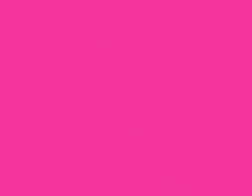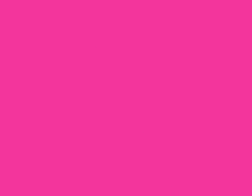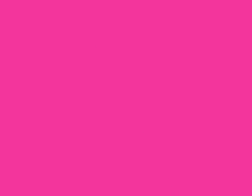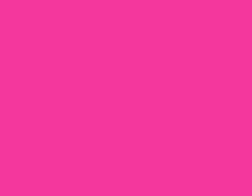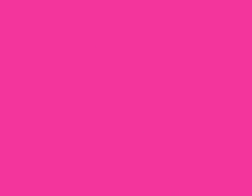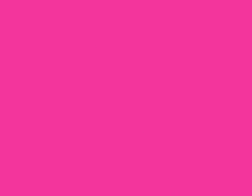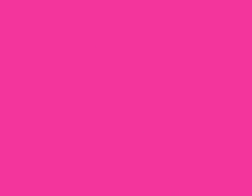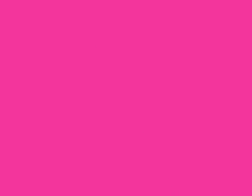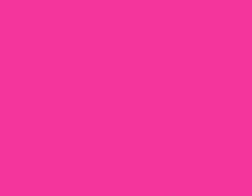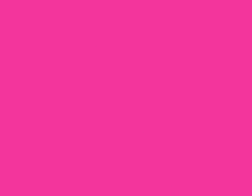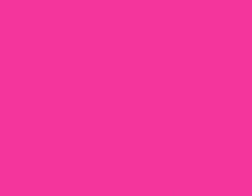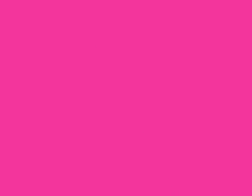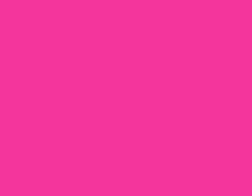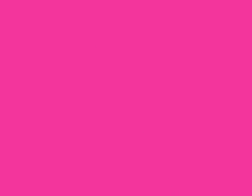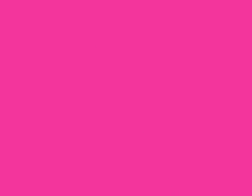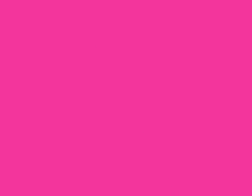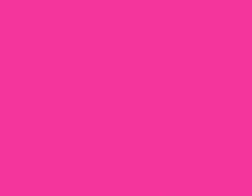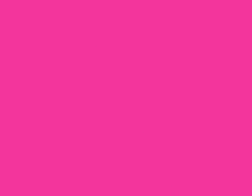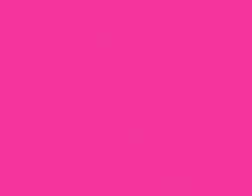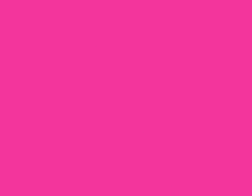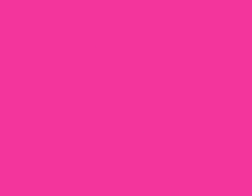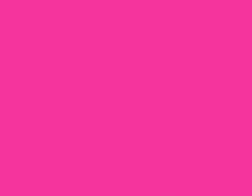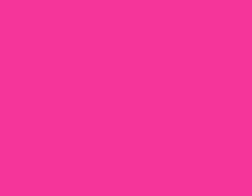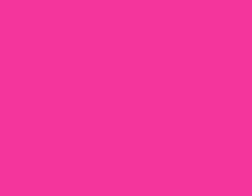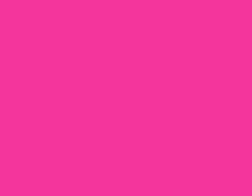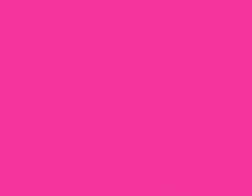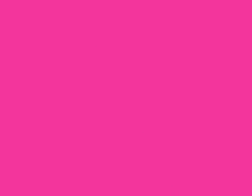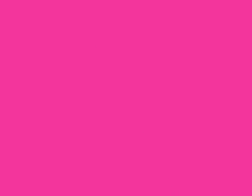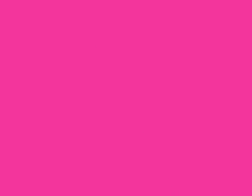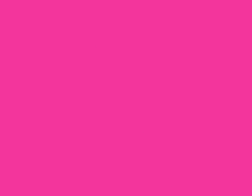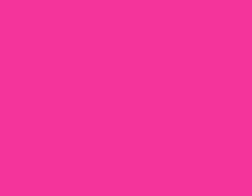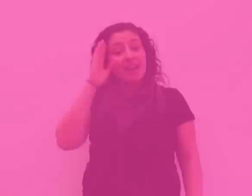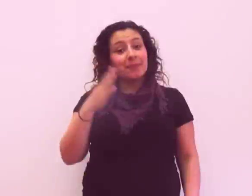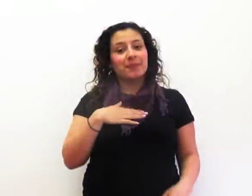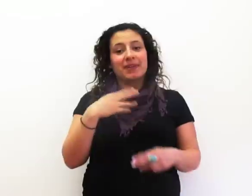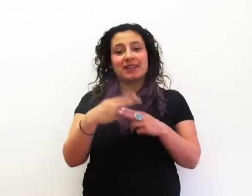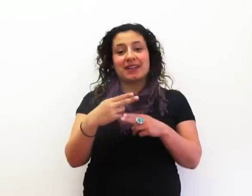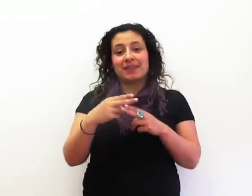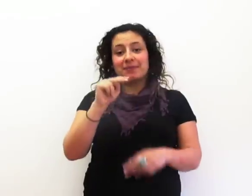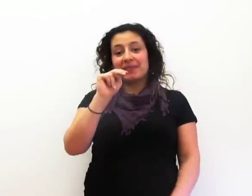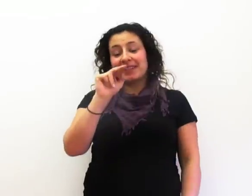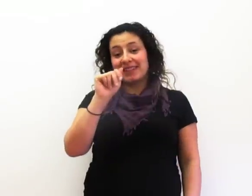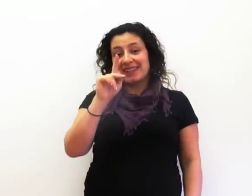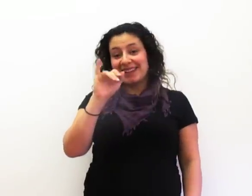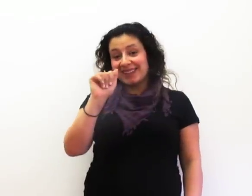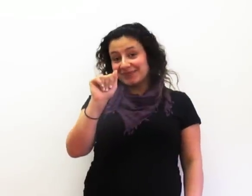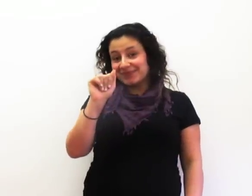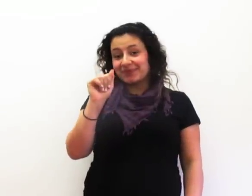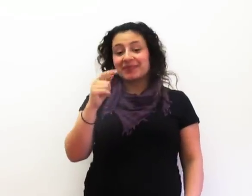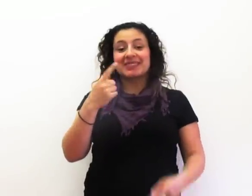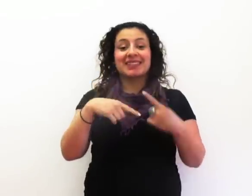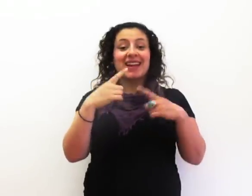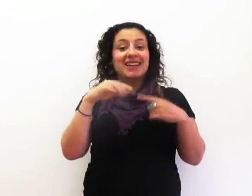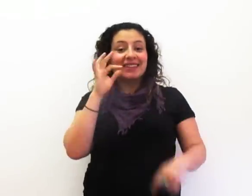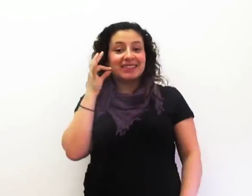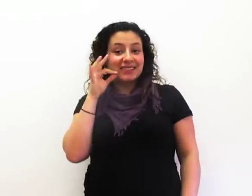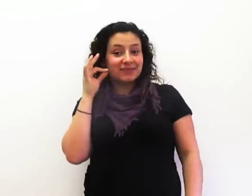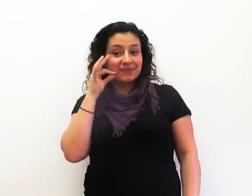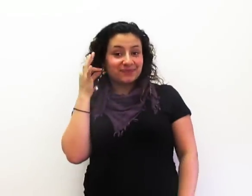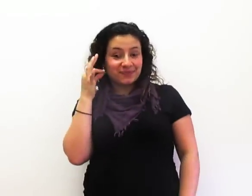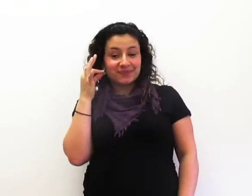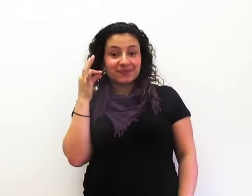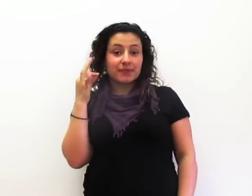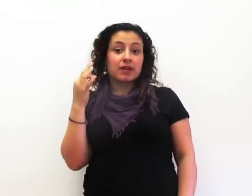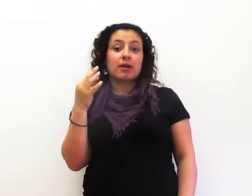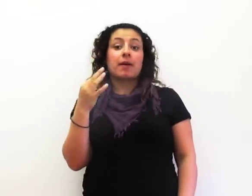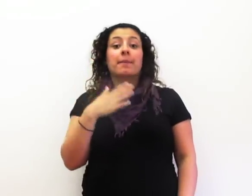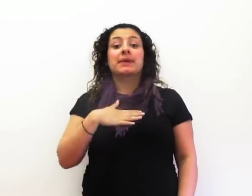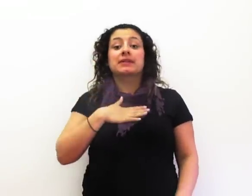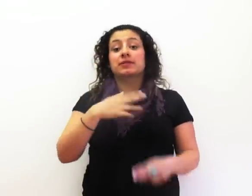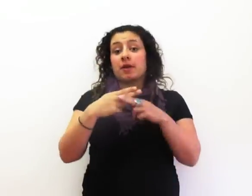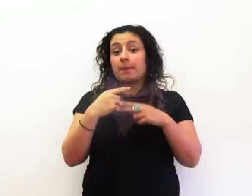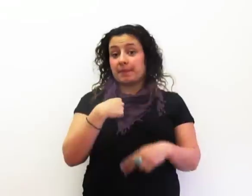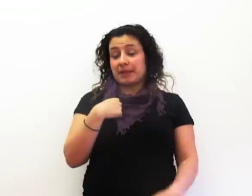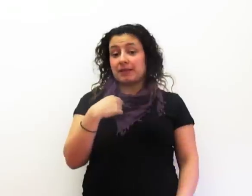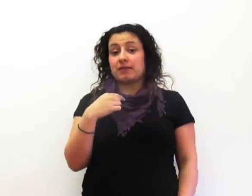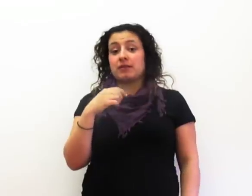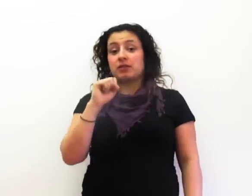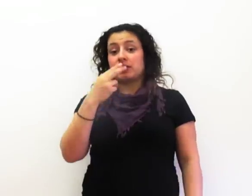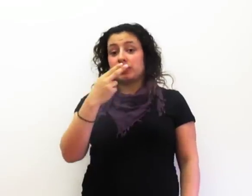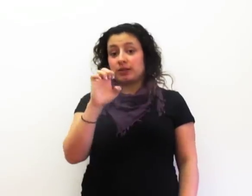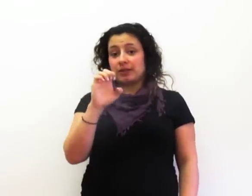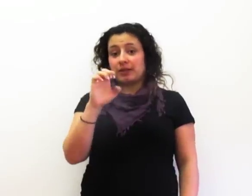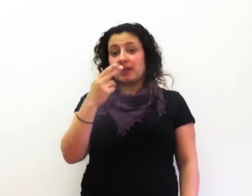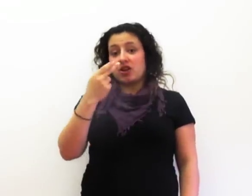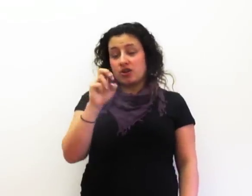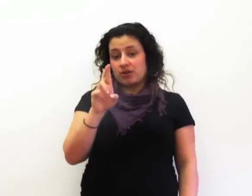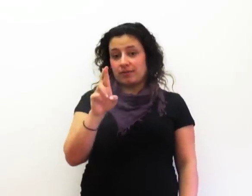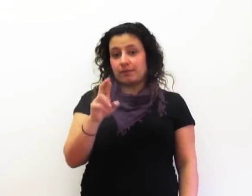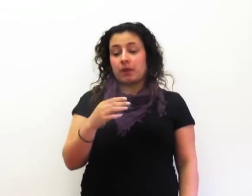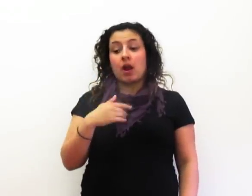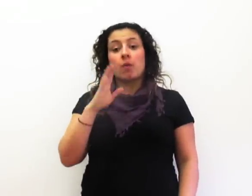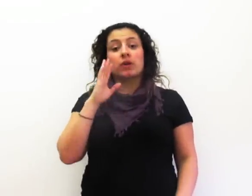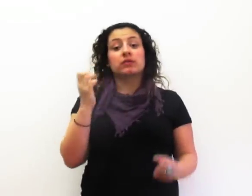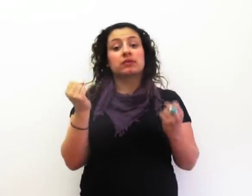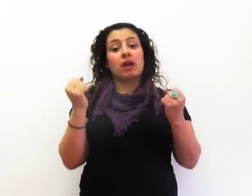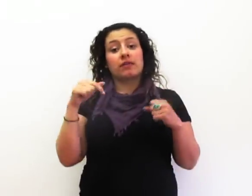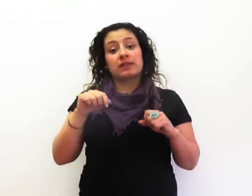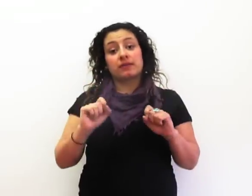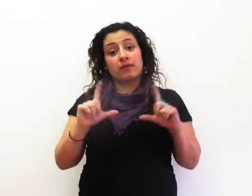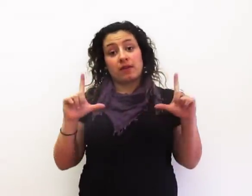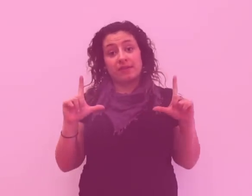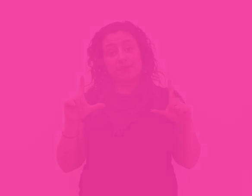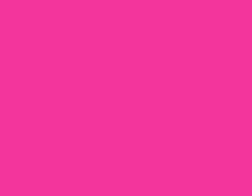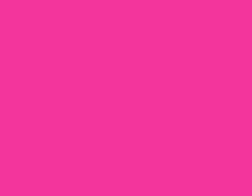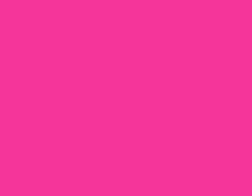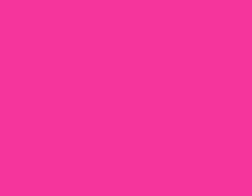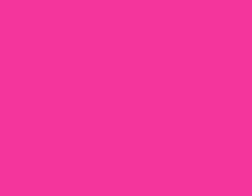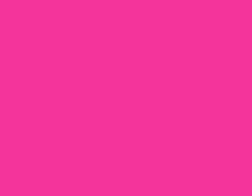Hello, my name is Nakia. (shows sign name). I go by she/her pronouns. I will be signing in this vlog.